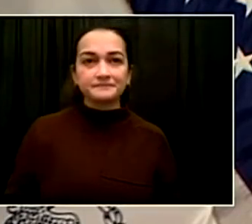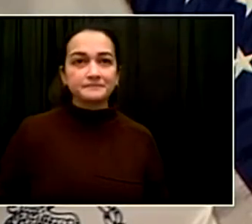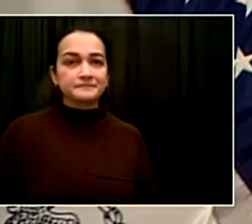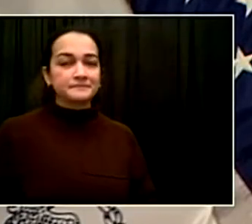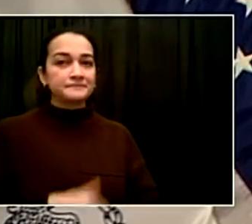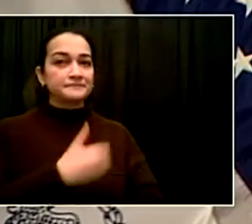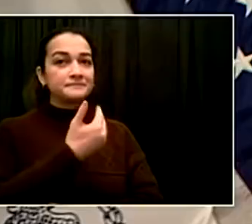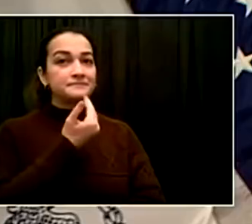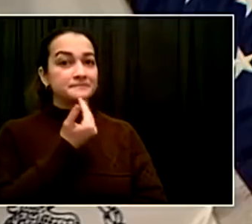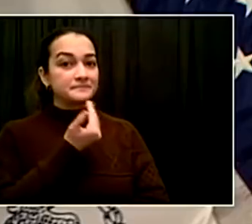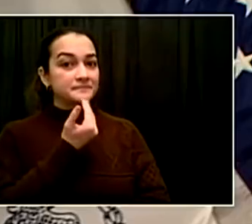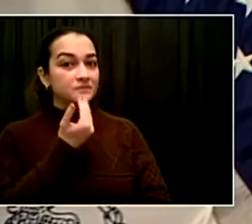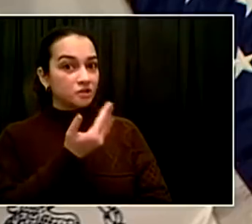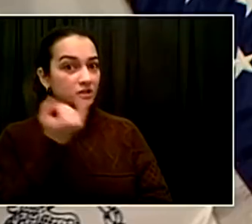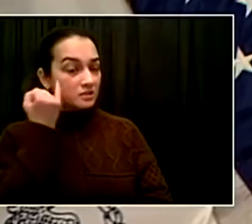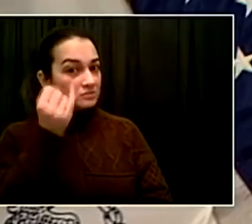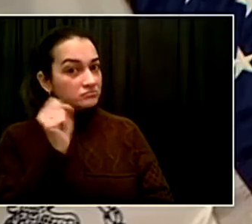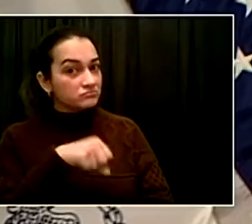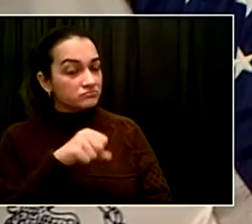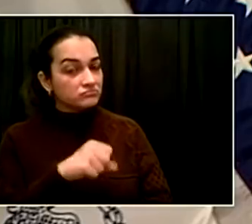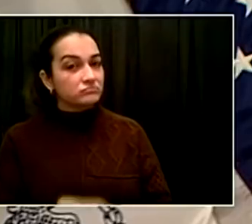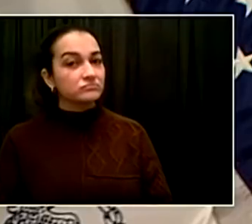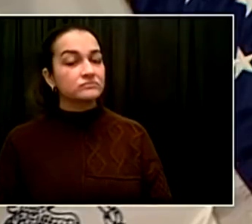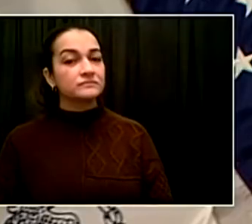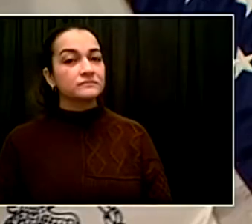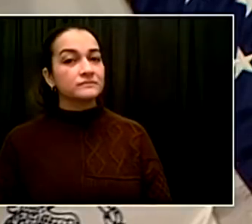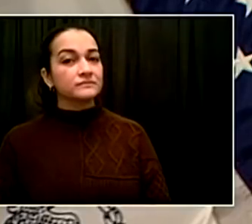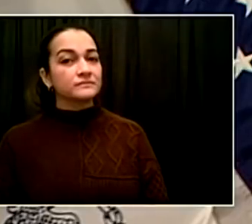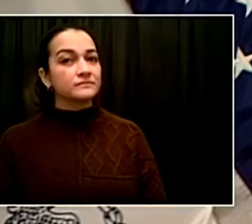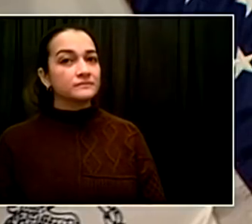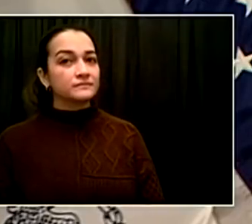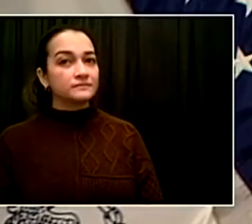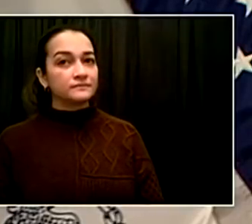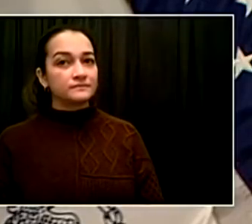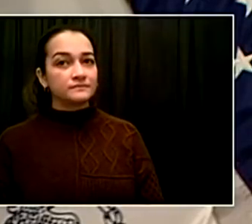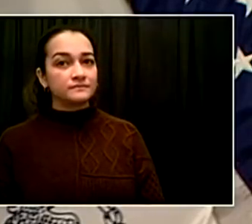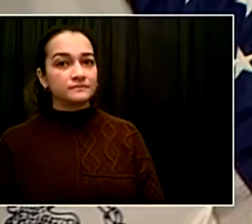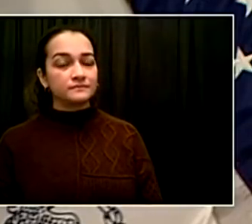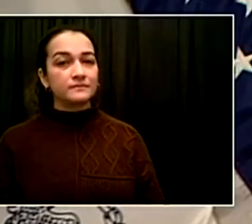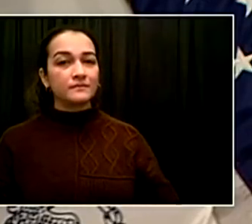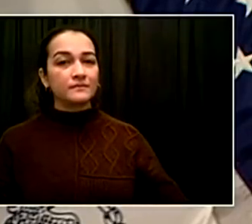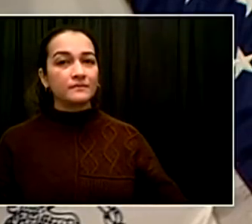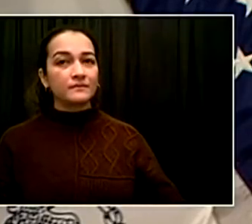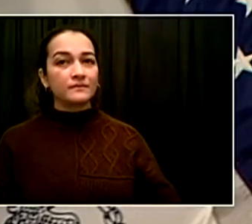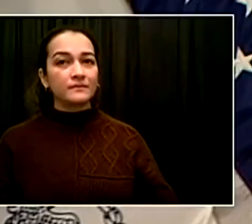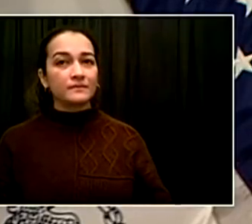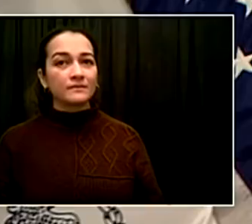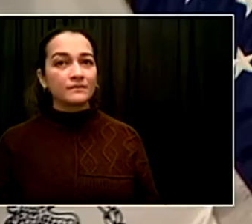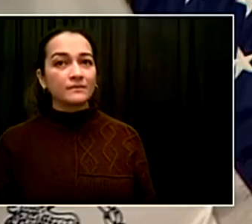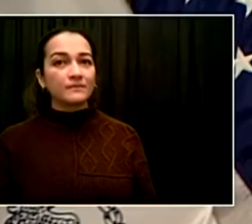THANKS, I MEAN, ONE QUICK SUGGESTION ON THAT IS LIKE WE HAVE SUPERVISORS WHO ROAM AROUND FOR CROSSING GUARDS THAT